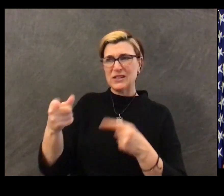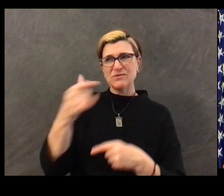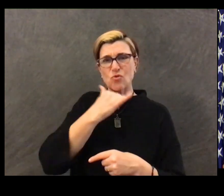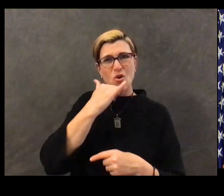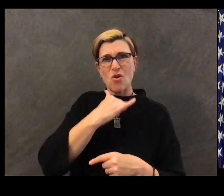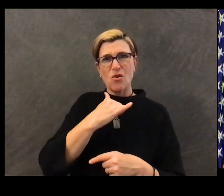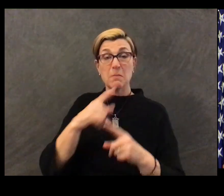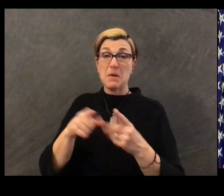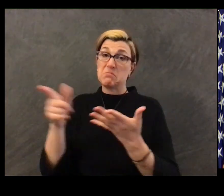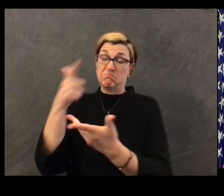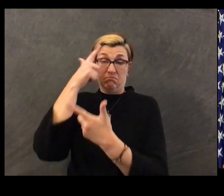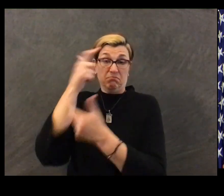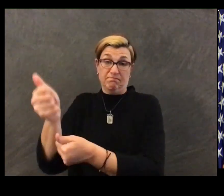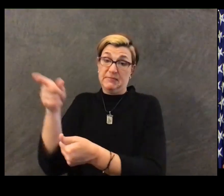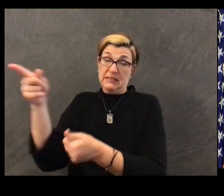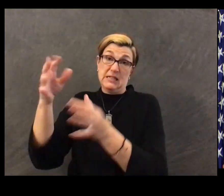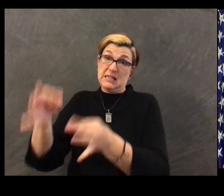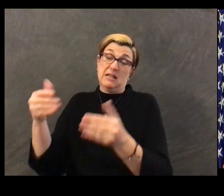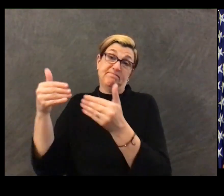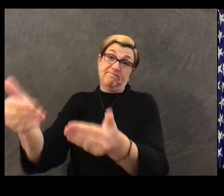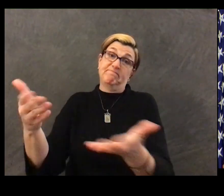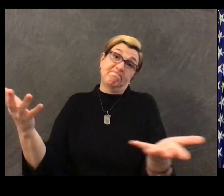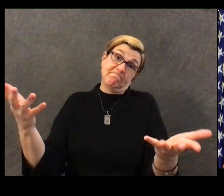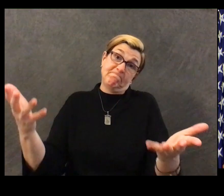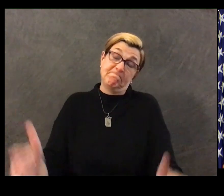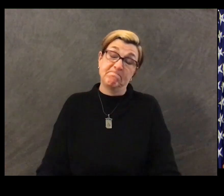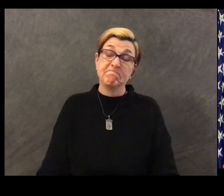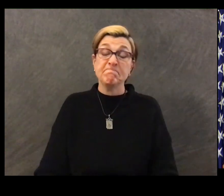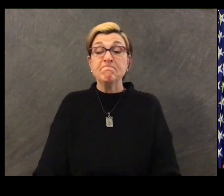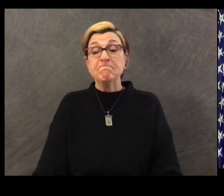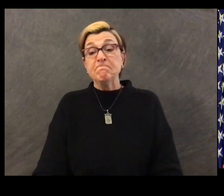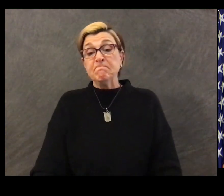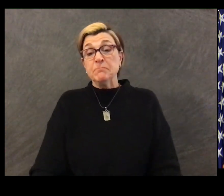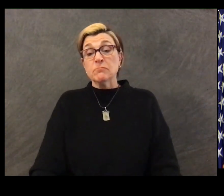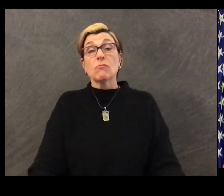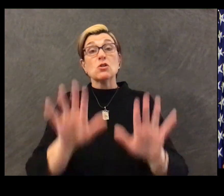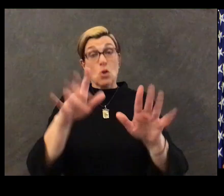excited to announce that in the coming weeks the Air Force Thunderbirds are